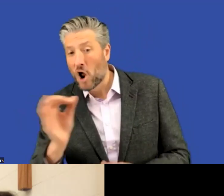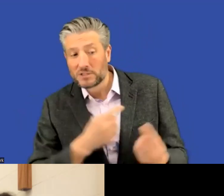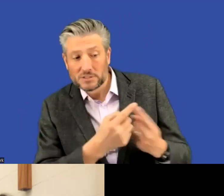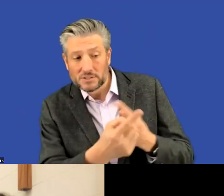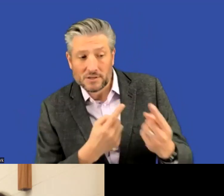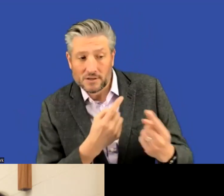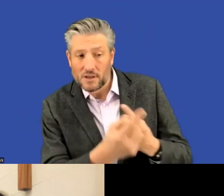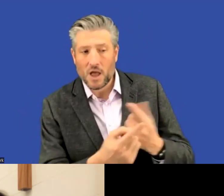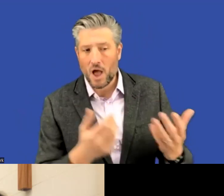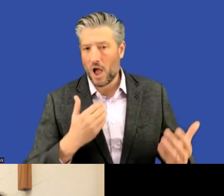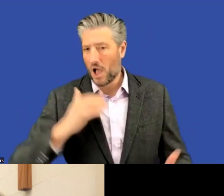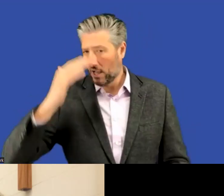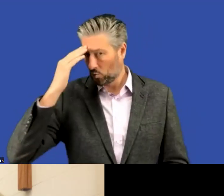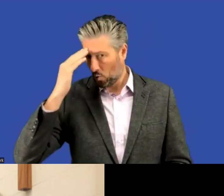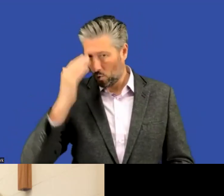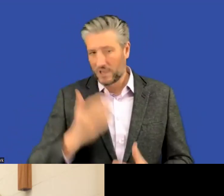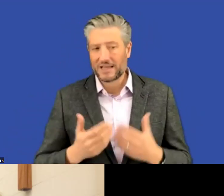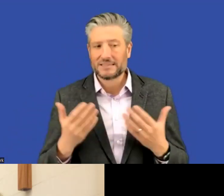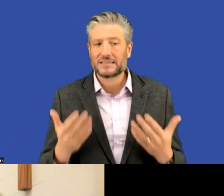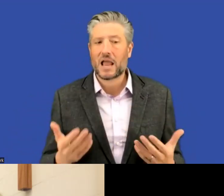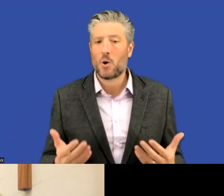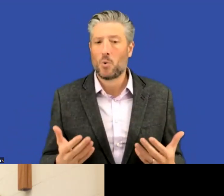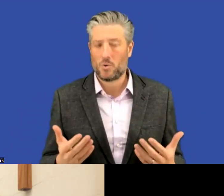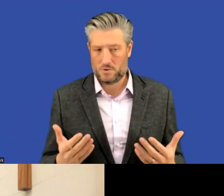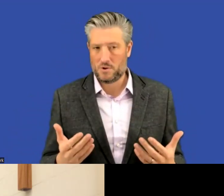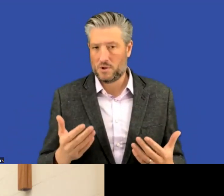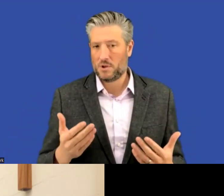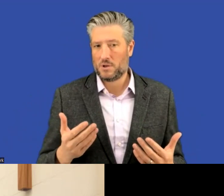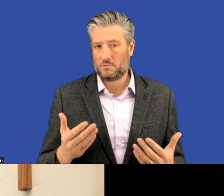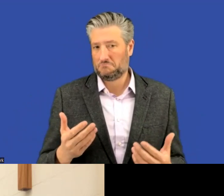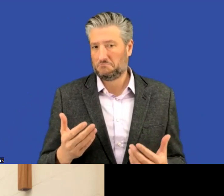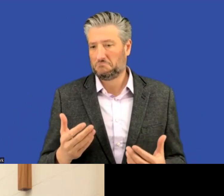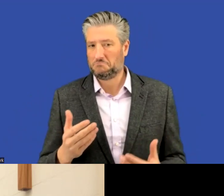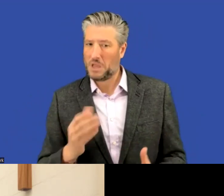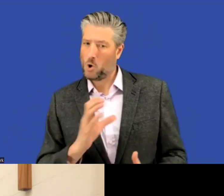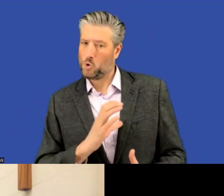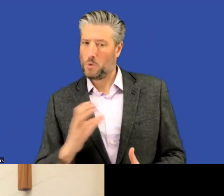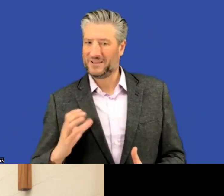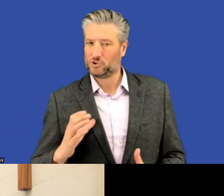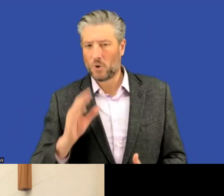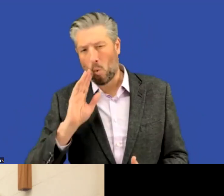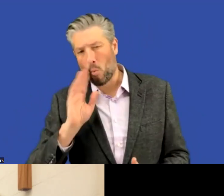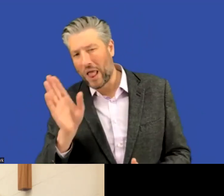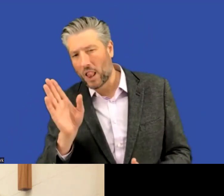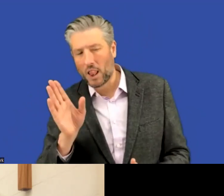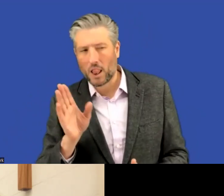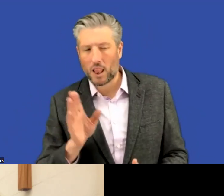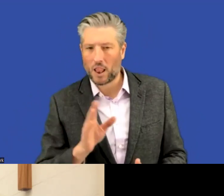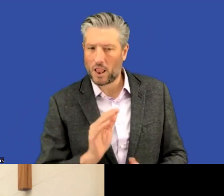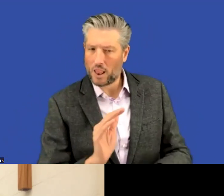So that is kind of political lingo for something is going on, but it's not something that's